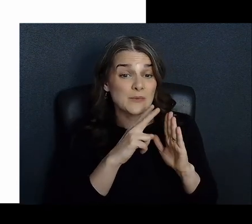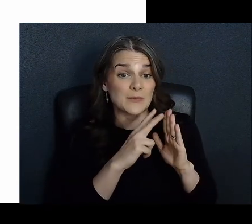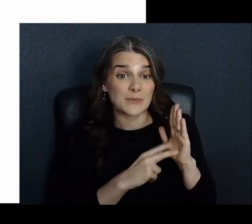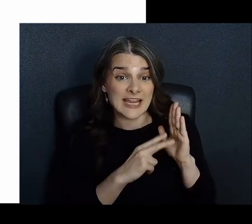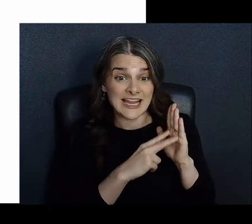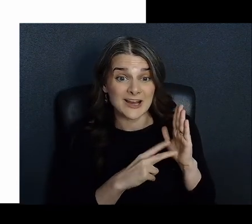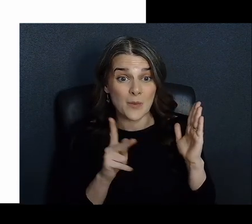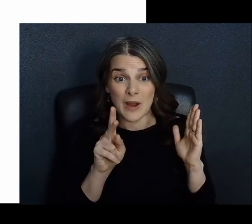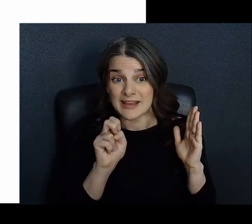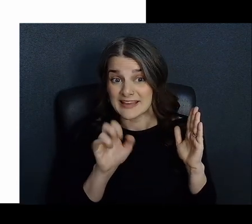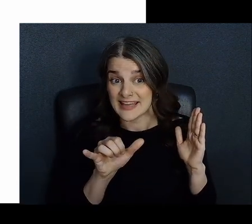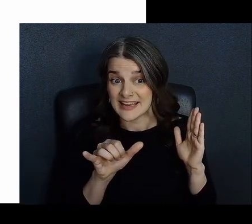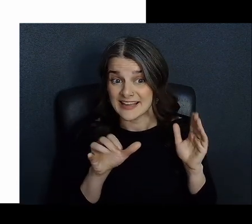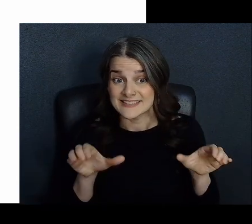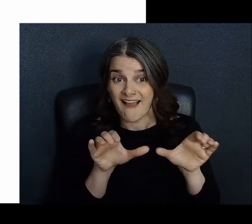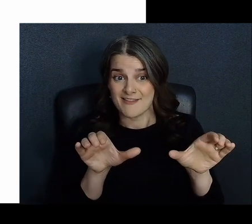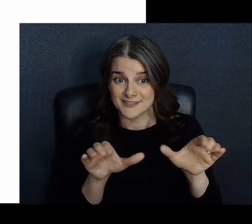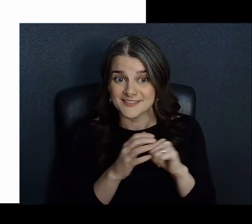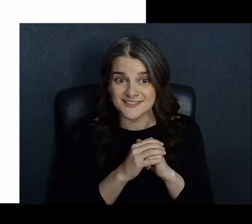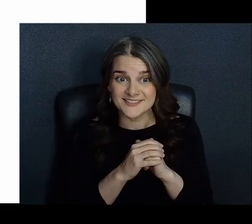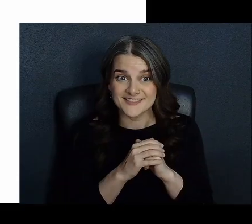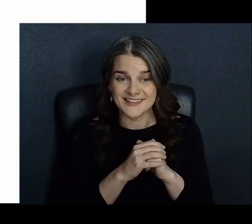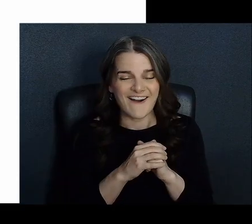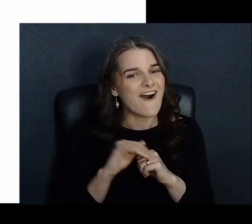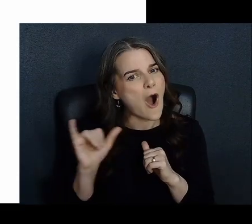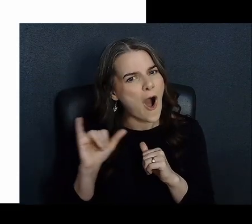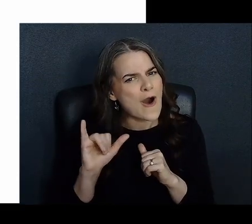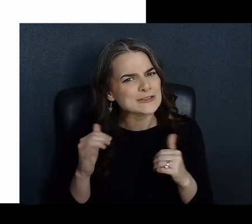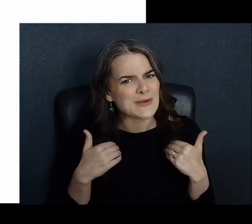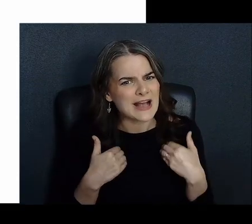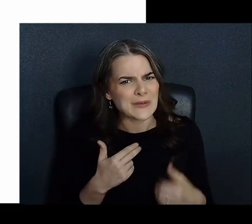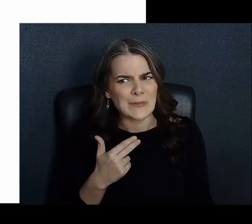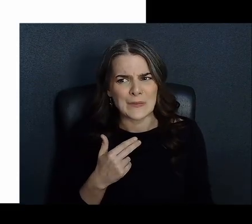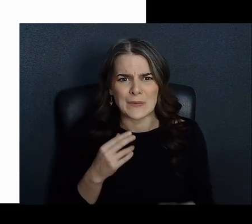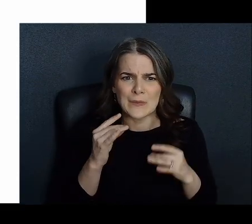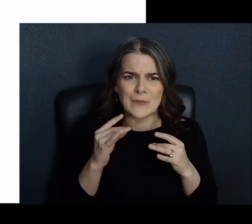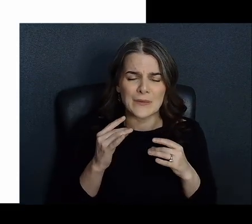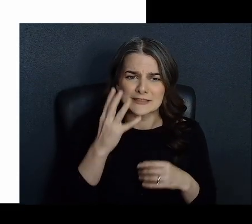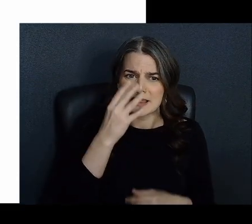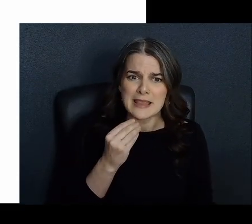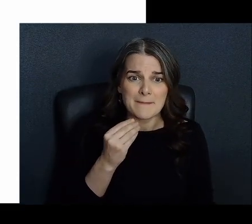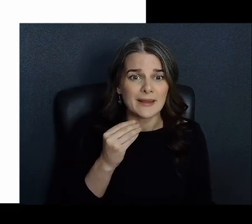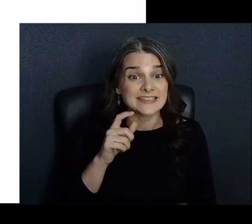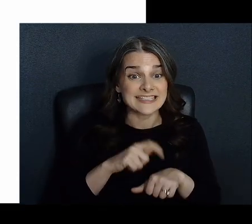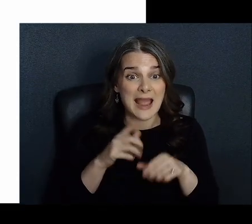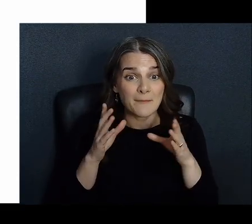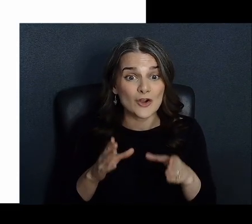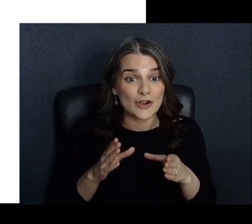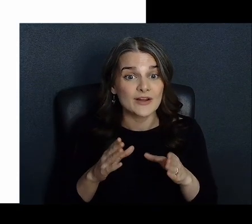What's great also is that it has a sleep timer. Some of us fall asleep while we're listening to books, especially when we're tired.